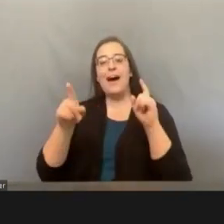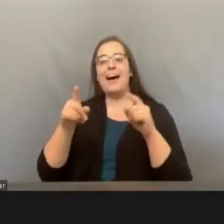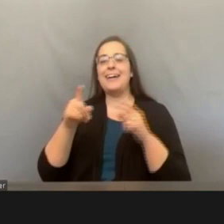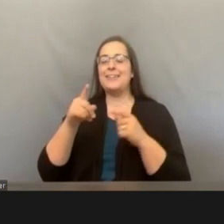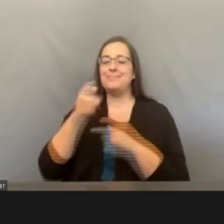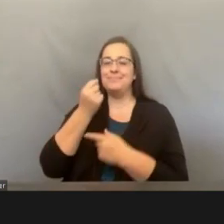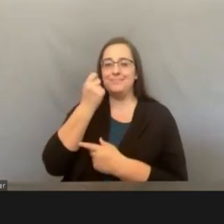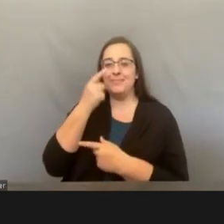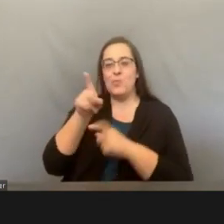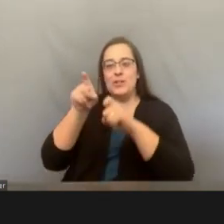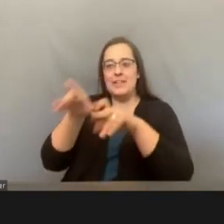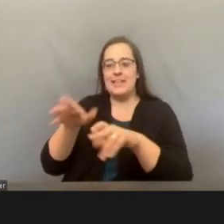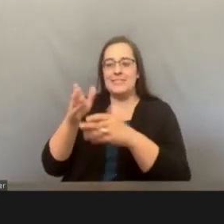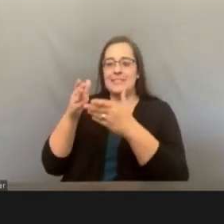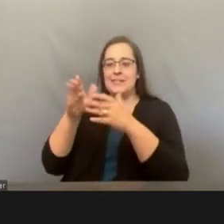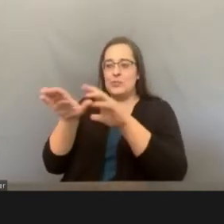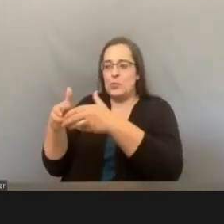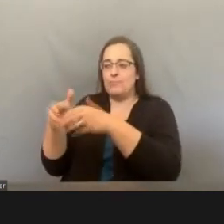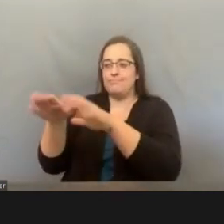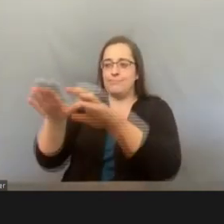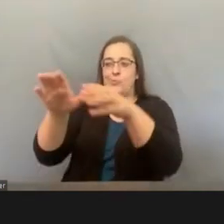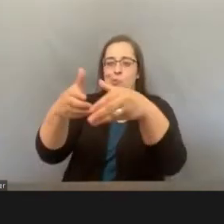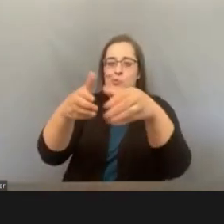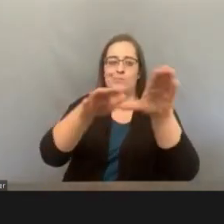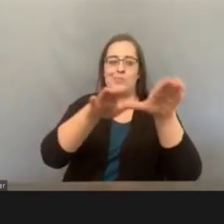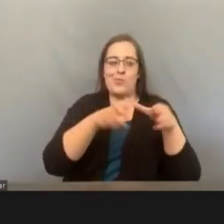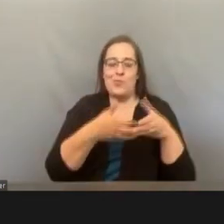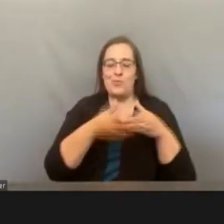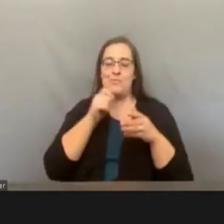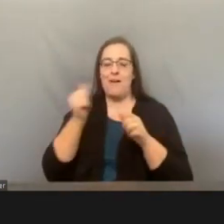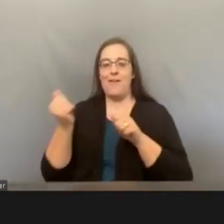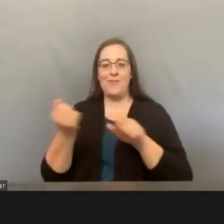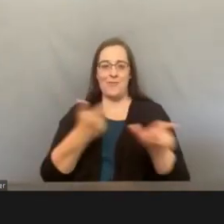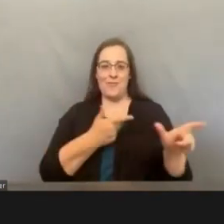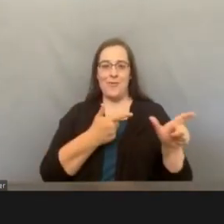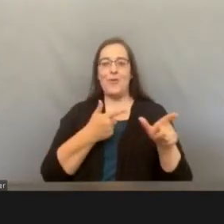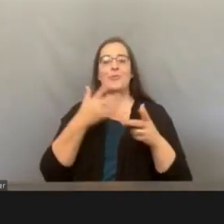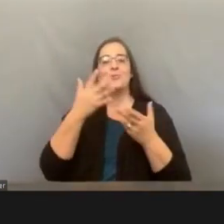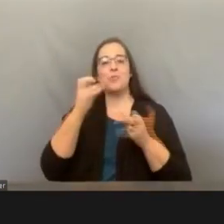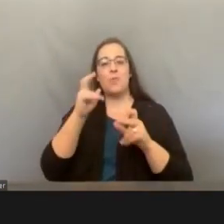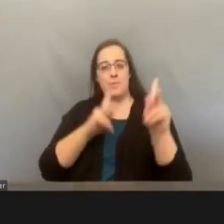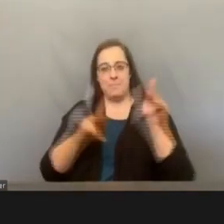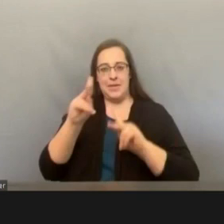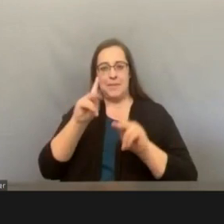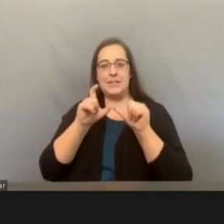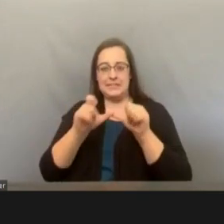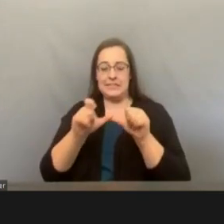DO LIKE WATCHING OUR NUMBERS GO DOWN, BUT I ALSO KNOW THAT WE